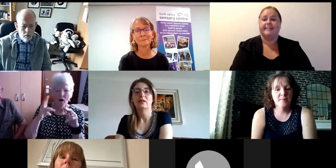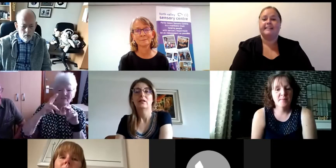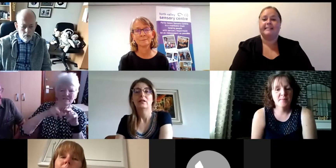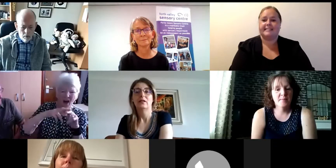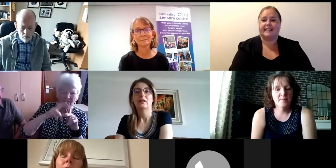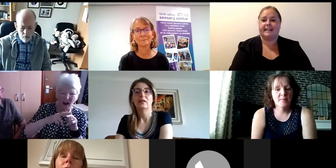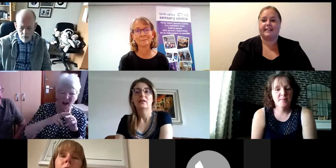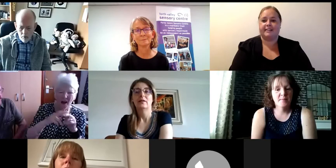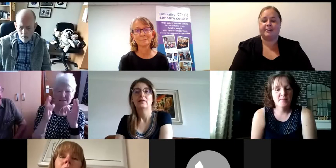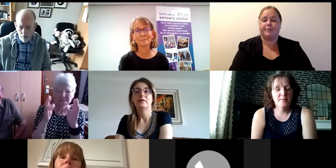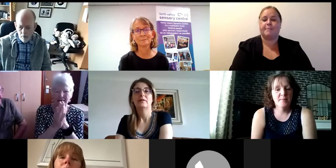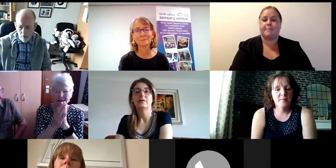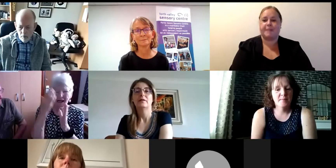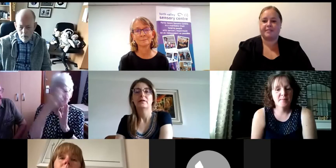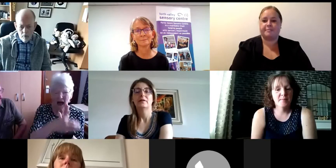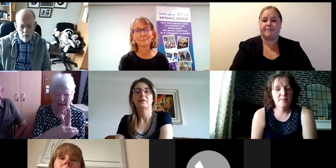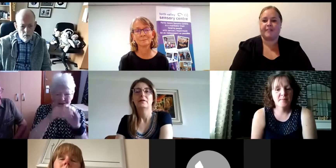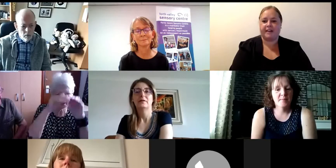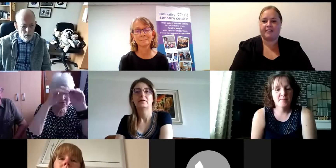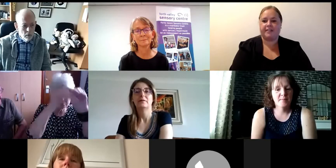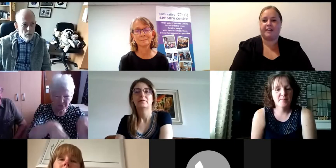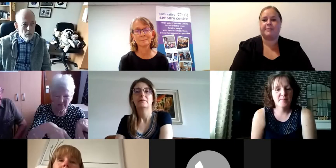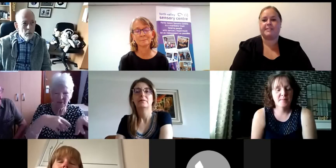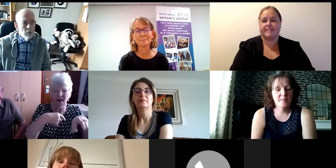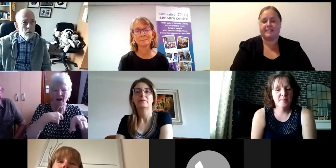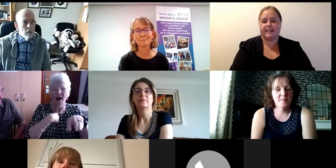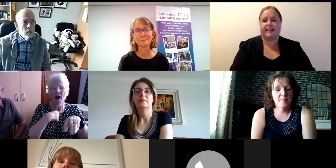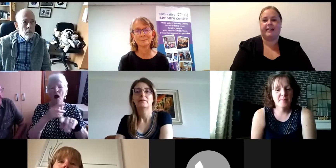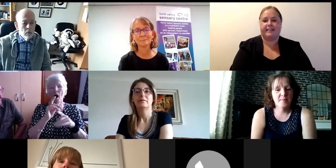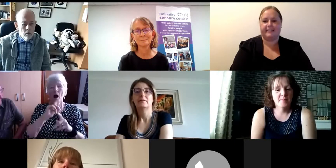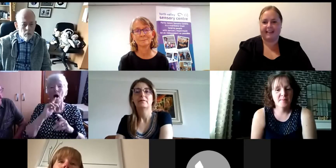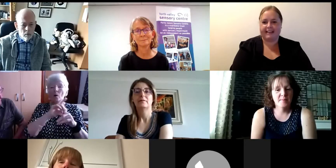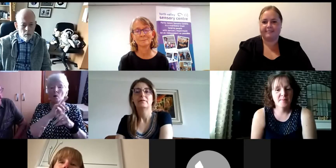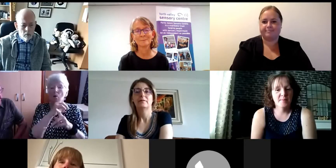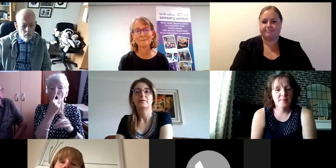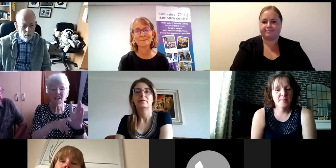But anyway, With my mother and my father